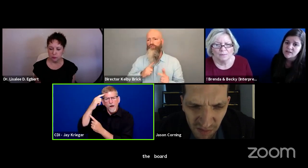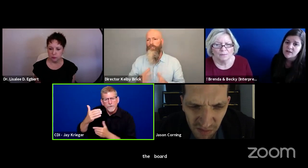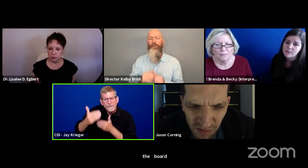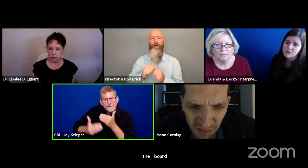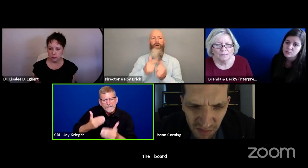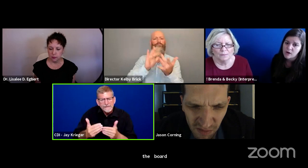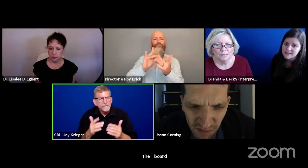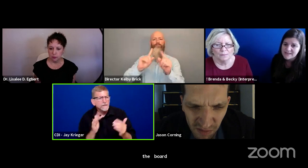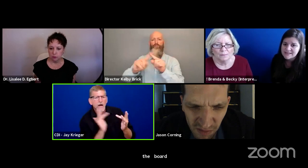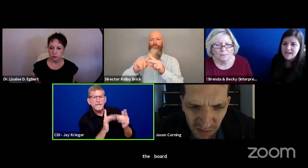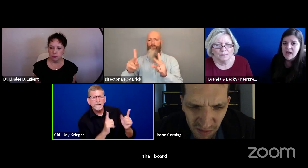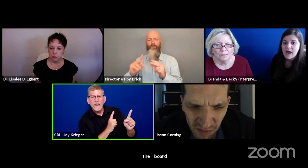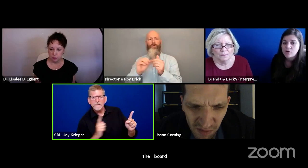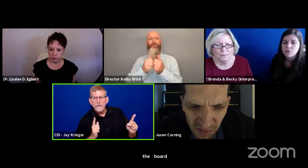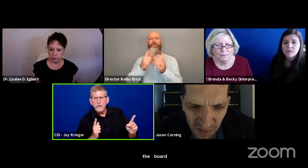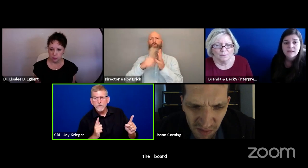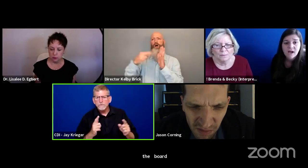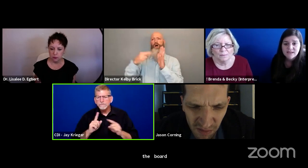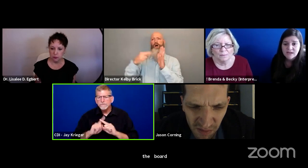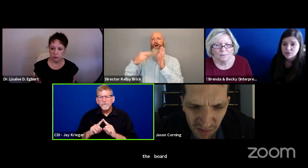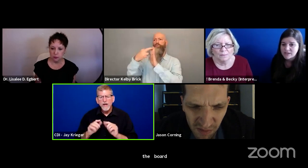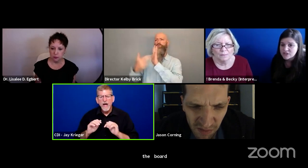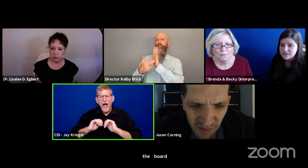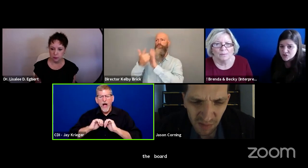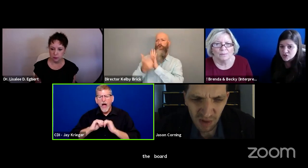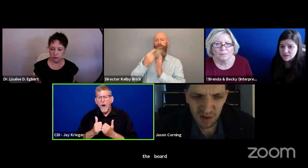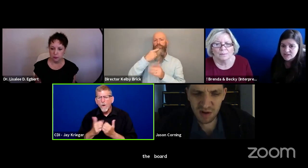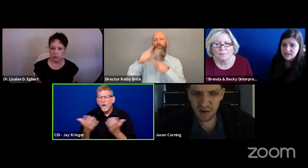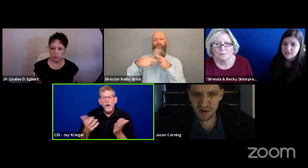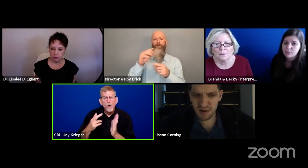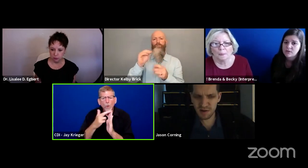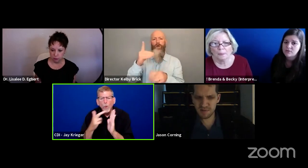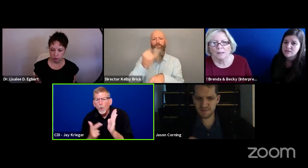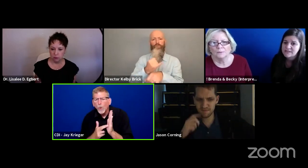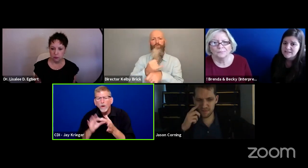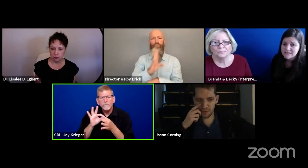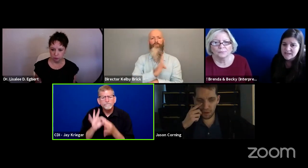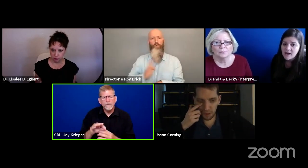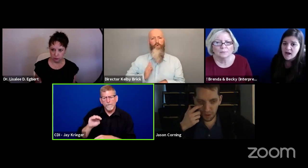governmental process, how you can contact your legislature, the board of trustees.